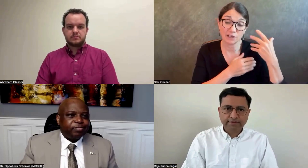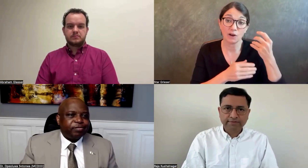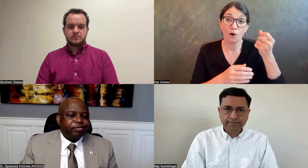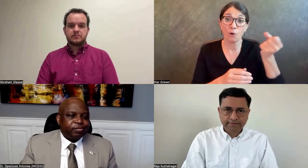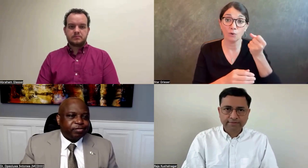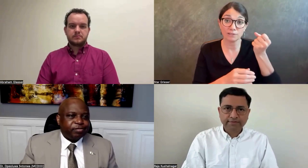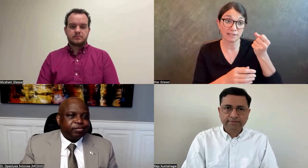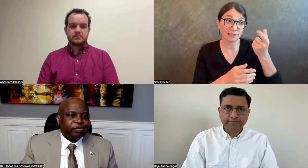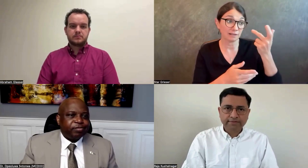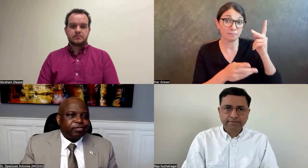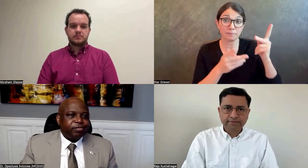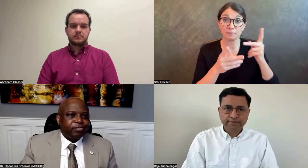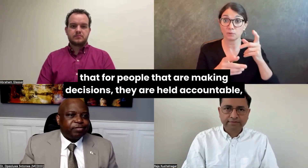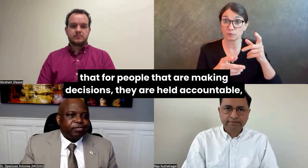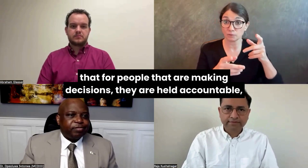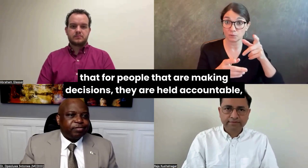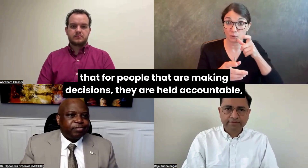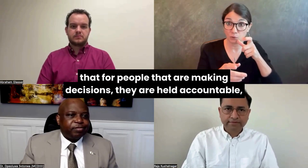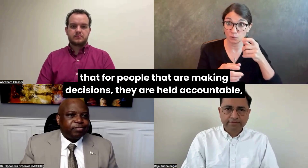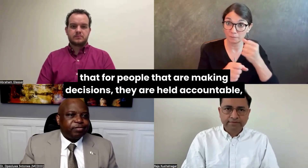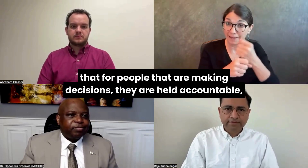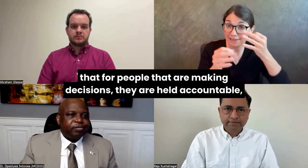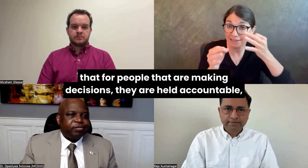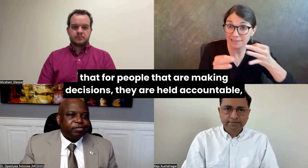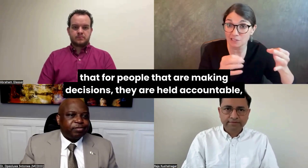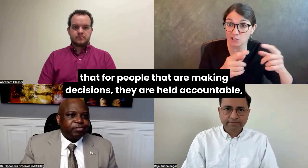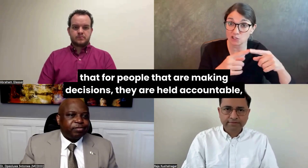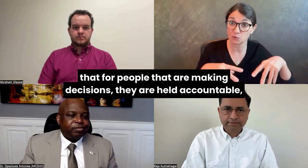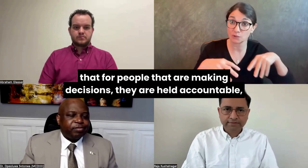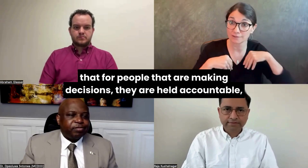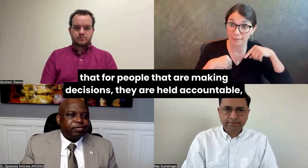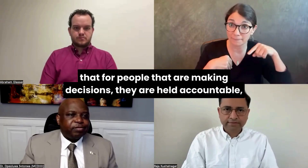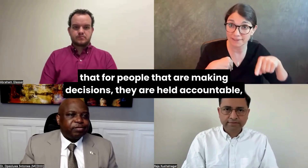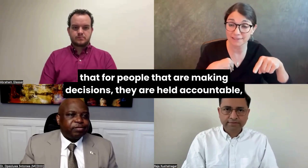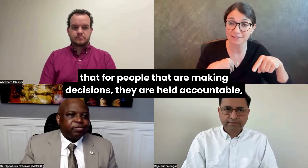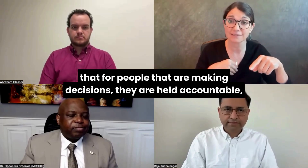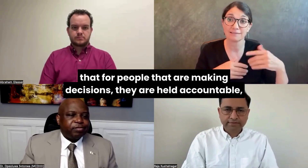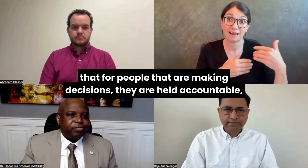that for people that are making decisions, they are held accountable,